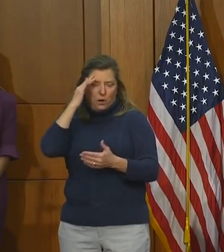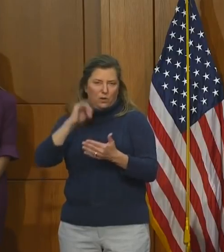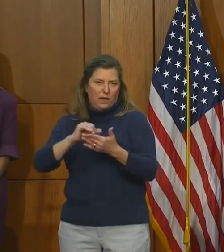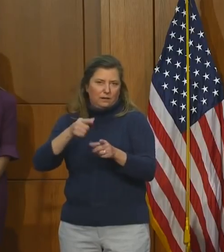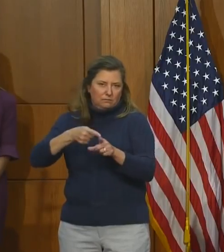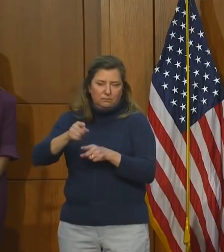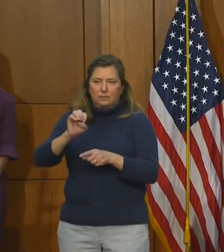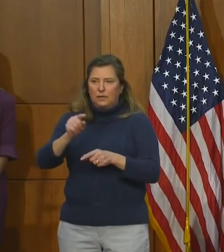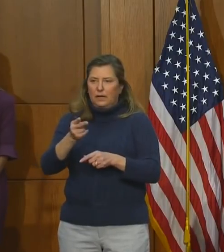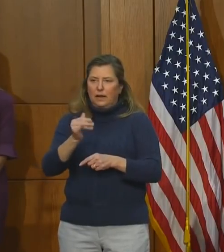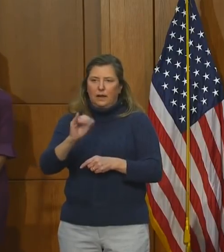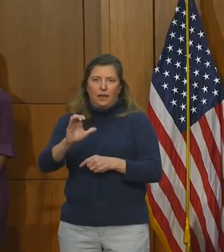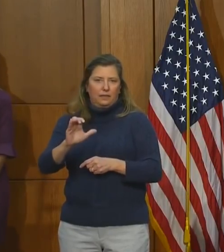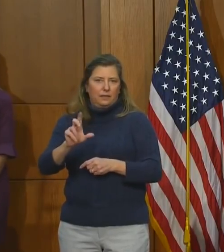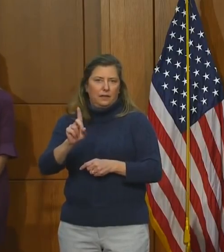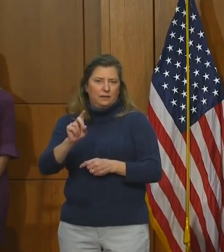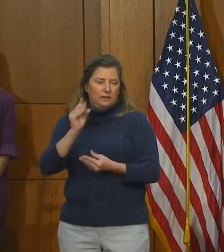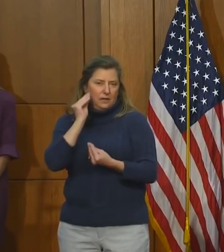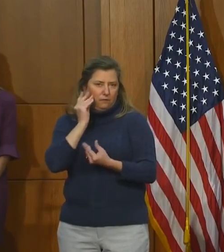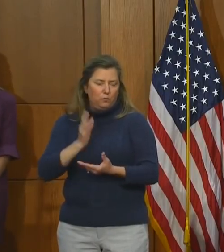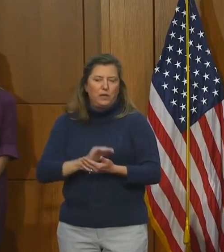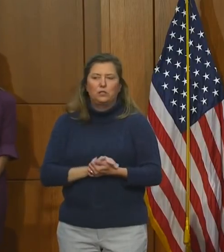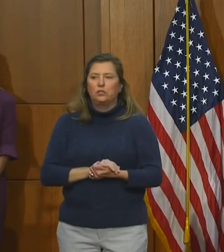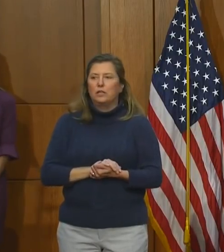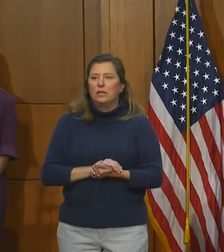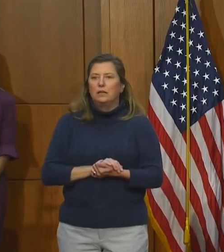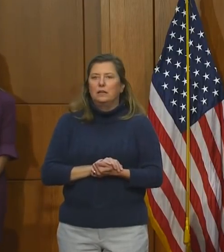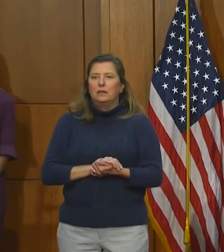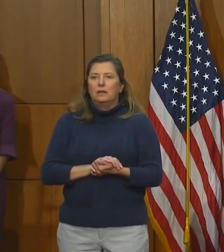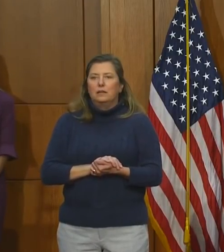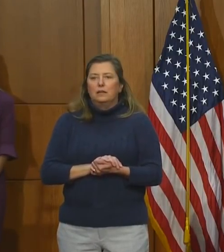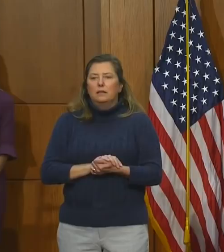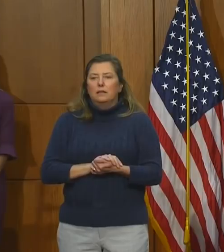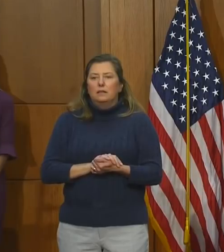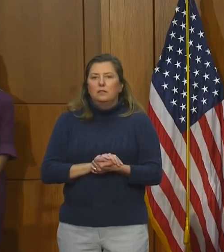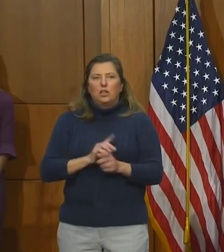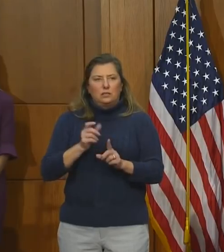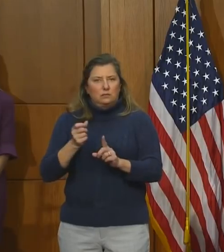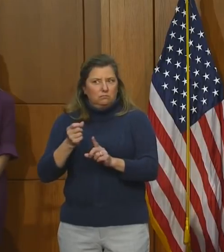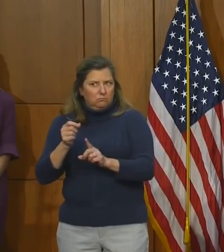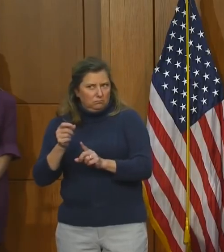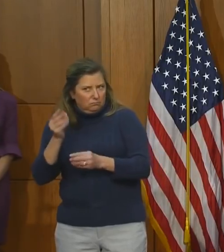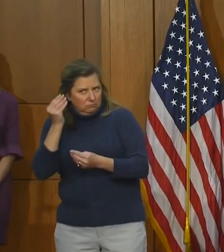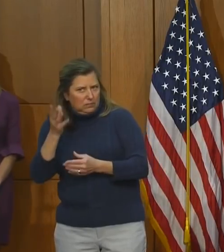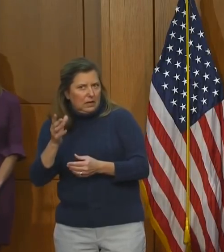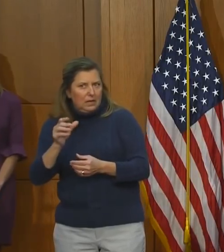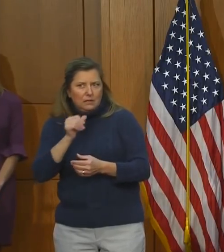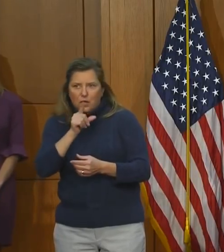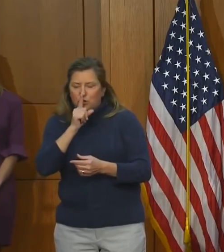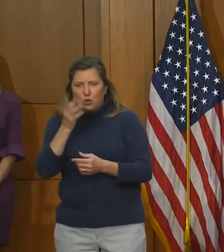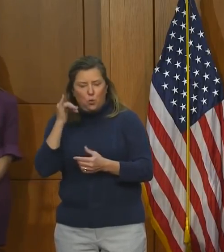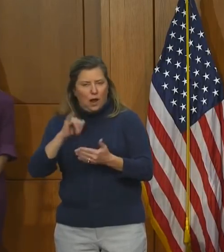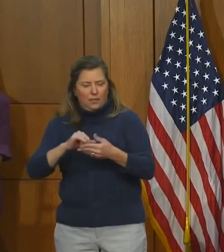COMMUNITIES THE CASES ARE AT FIVE THOUSAND EIGHT HUNDRED AND FIFTY SEVEN. AS TO ABOUT PER CENT OF CASES WHICH WE HAVE